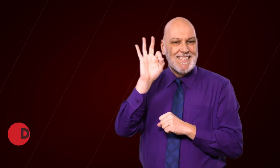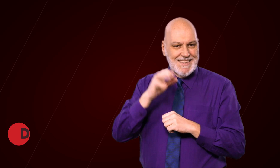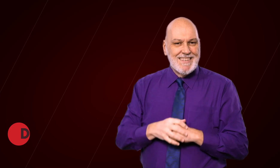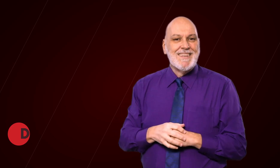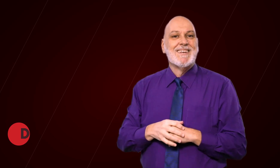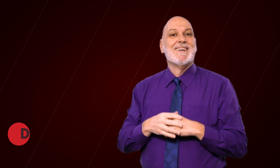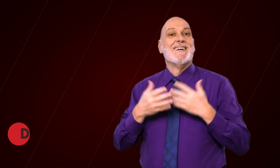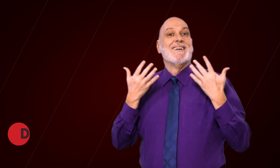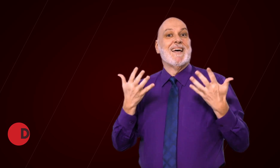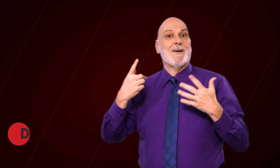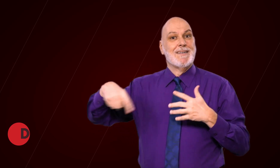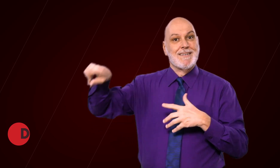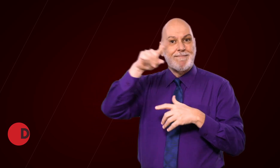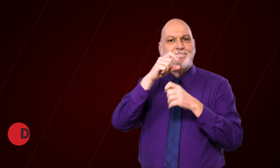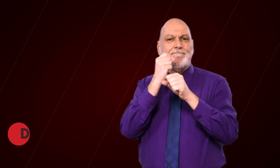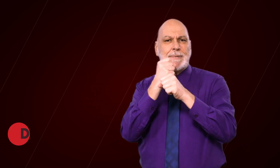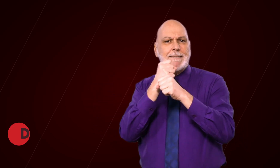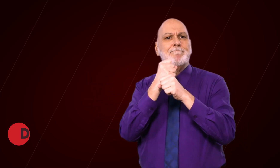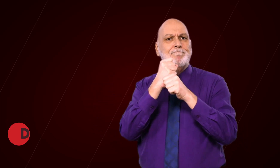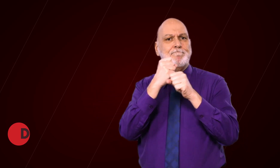deal with COVID-19.